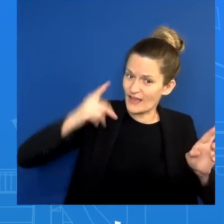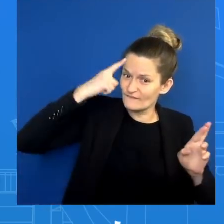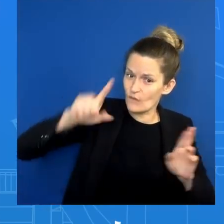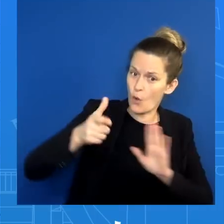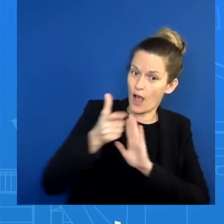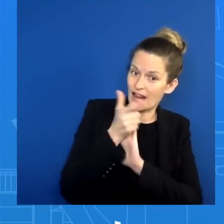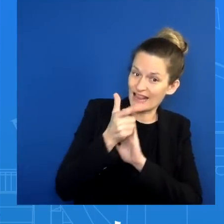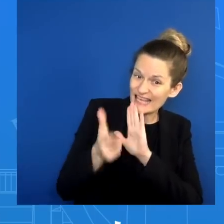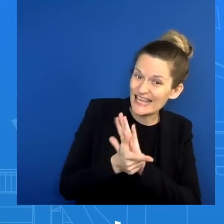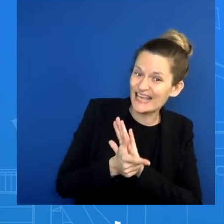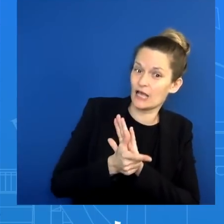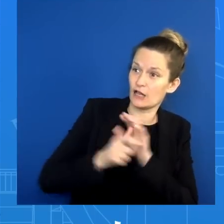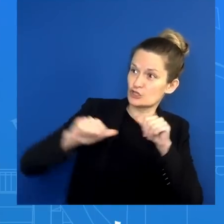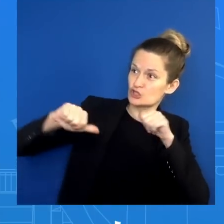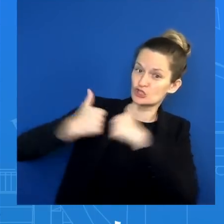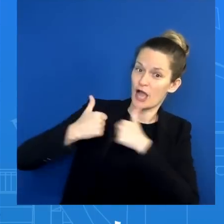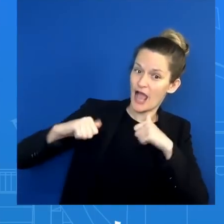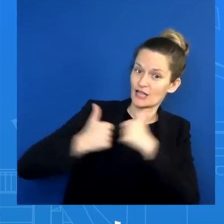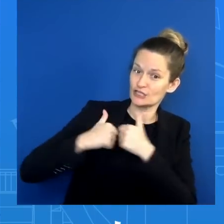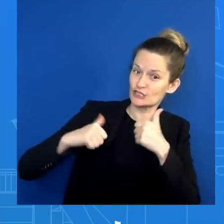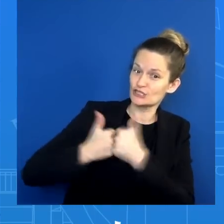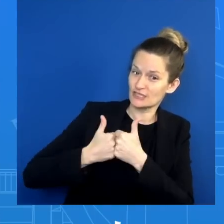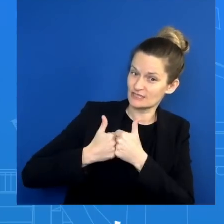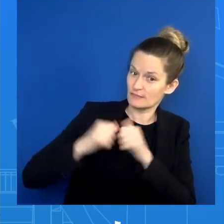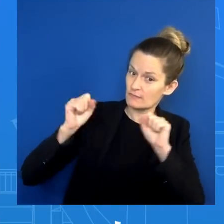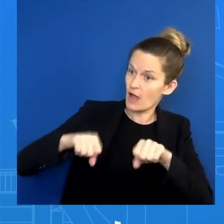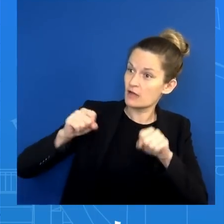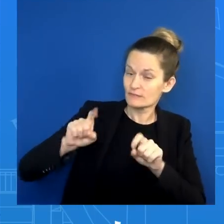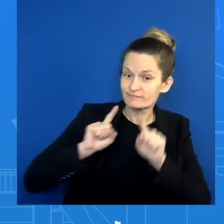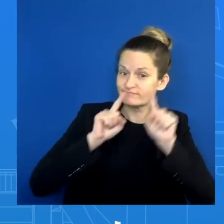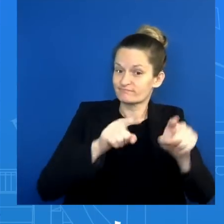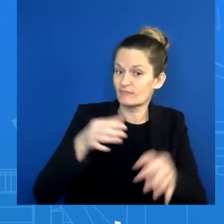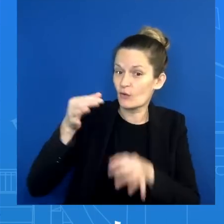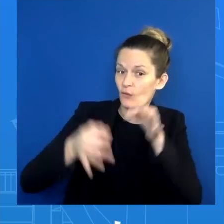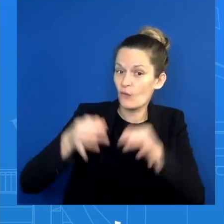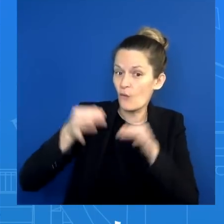and we saw our legal authority through the Heroes Act.